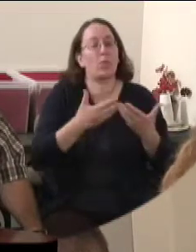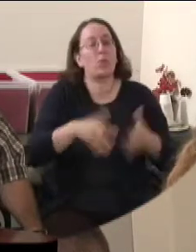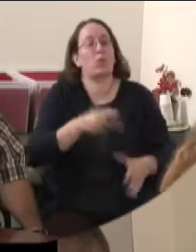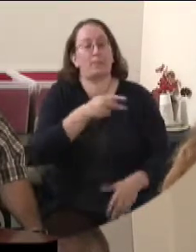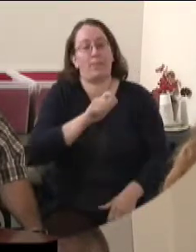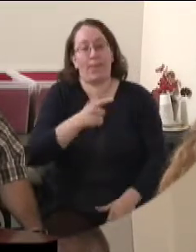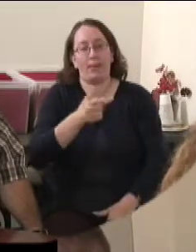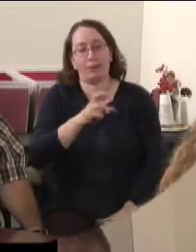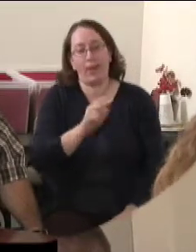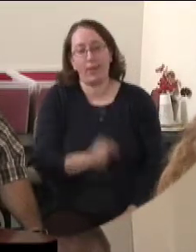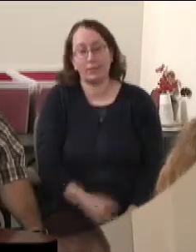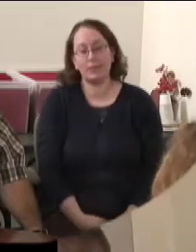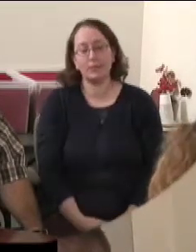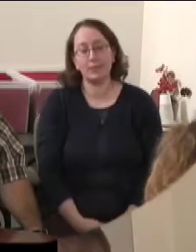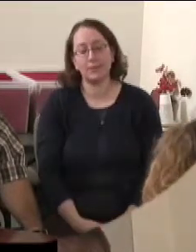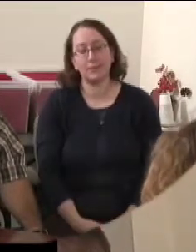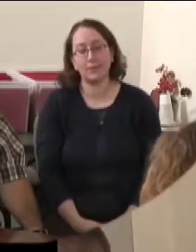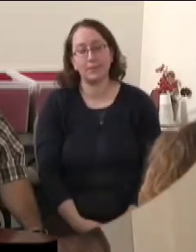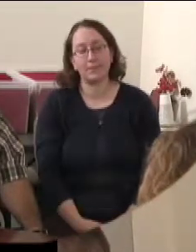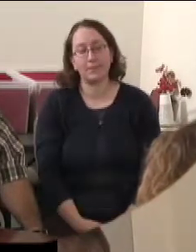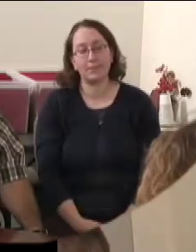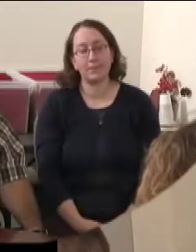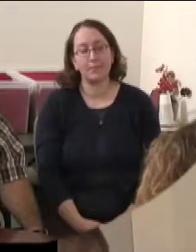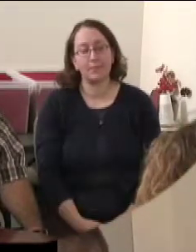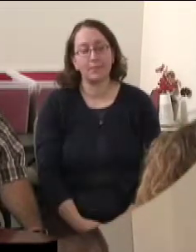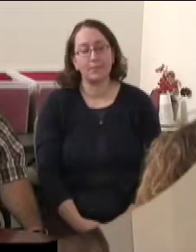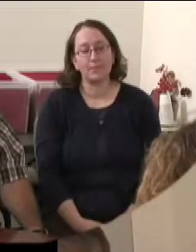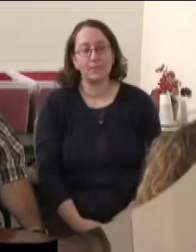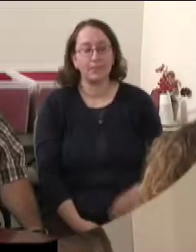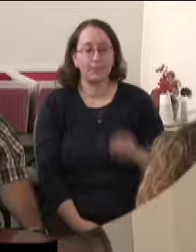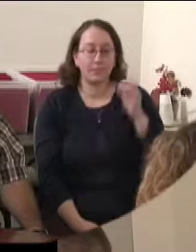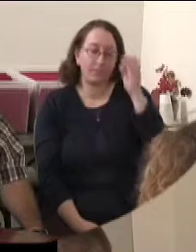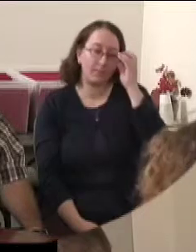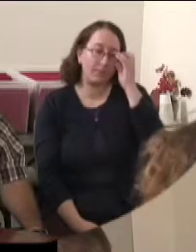Kelly: Okay, okay. Okay.